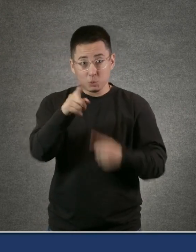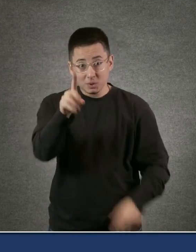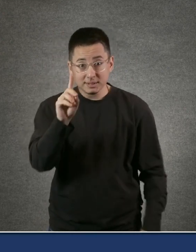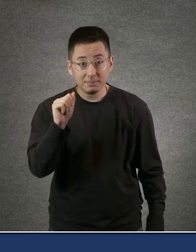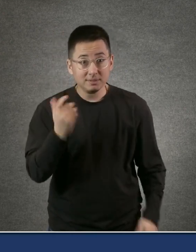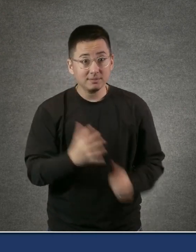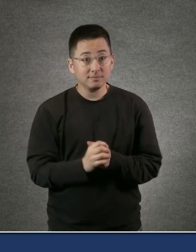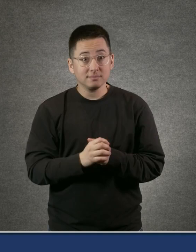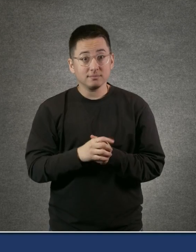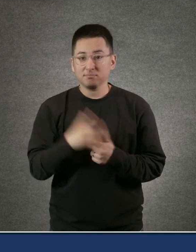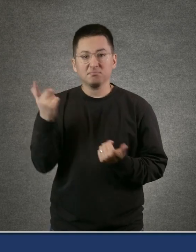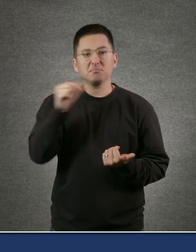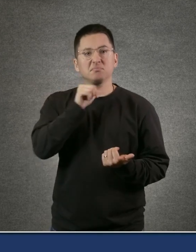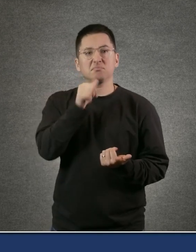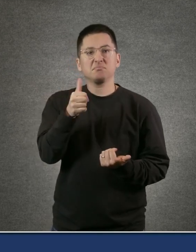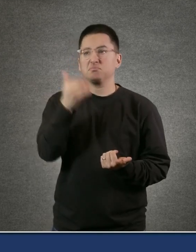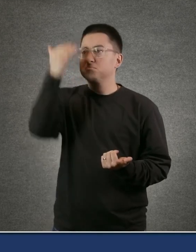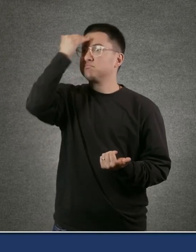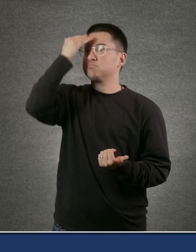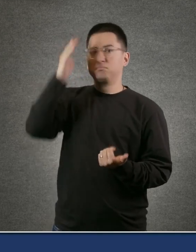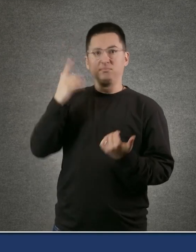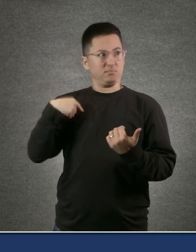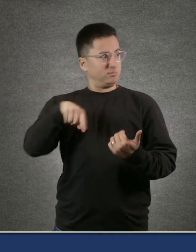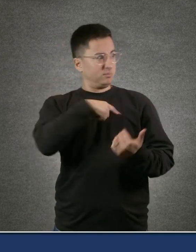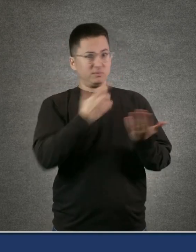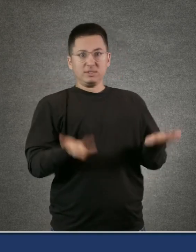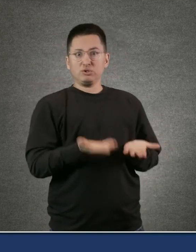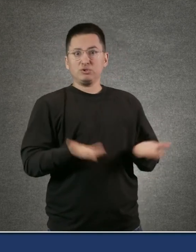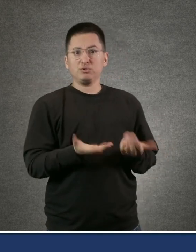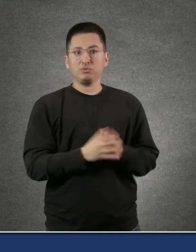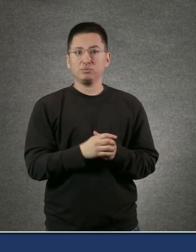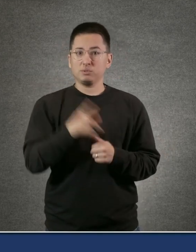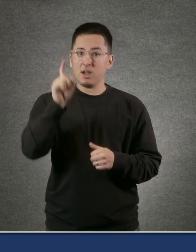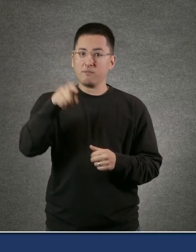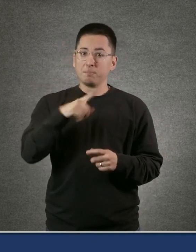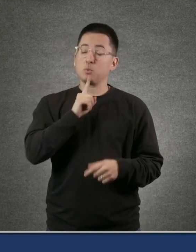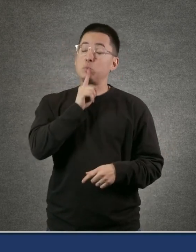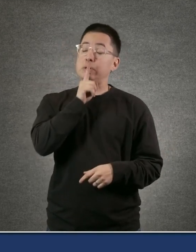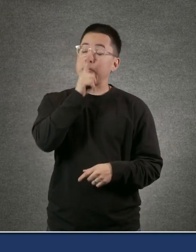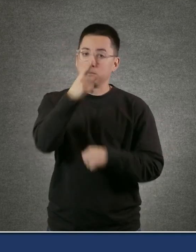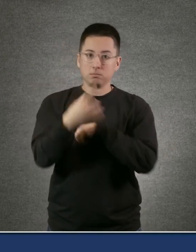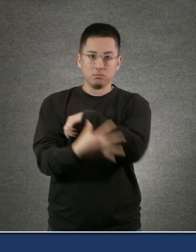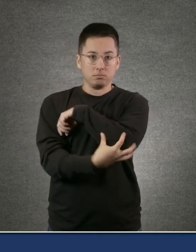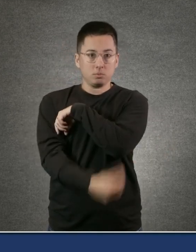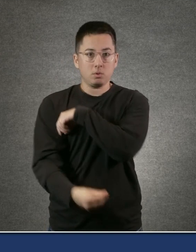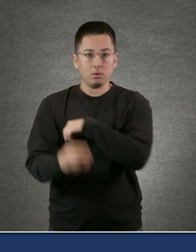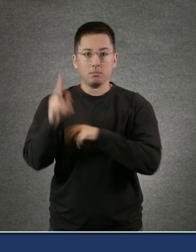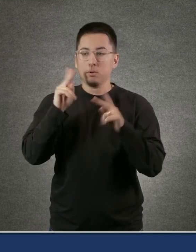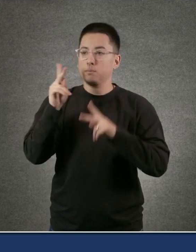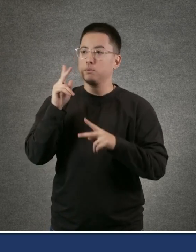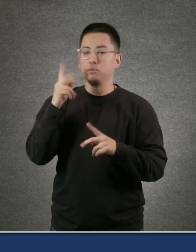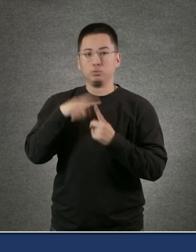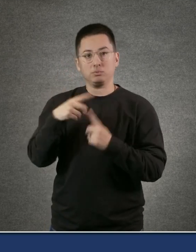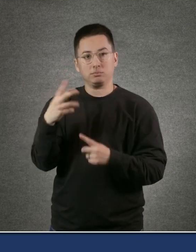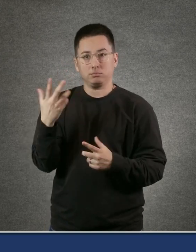In order to be on medical assistance, you have to be very asset poor.